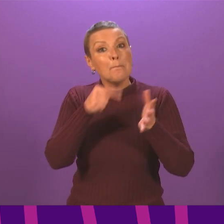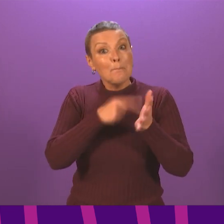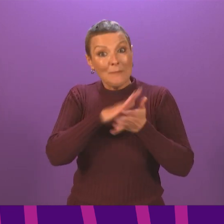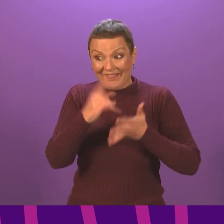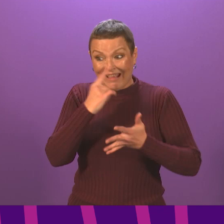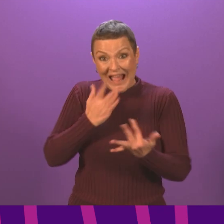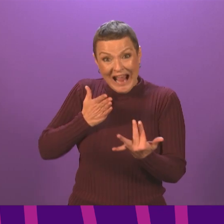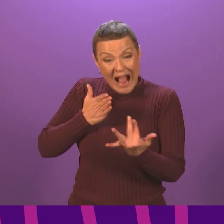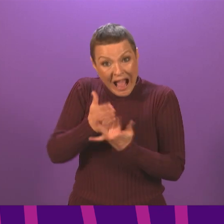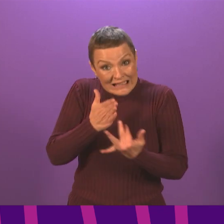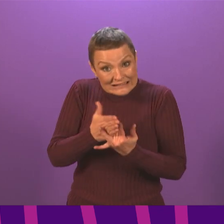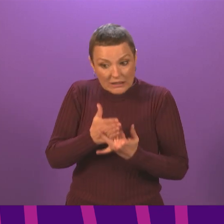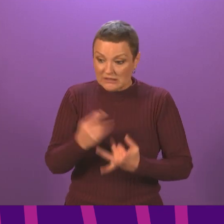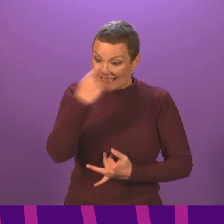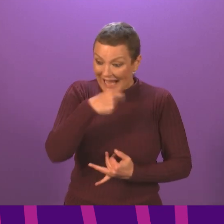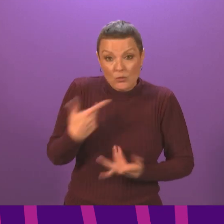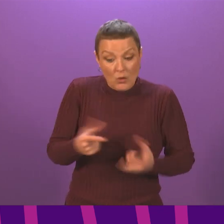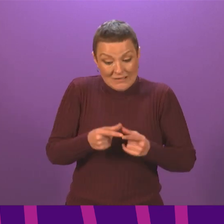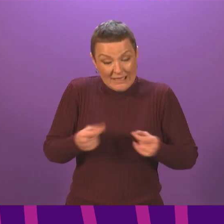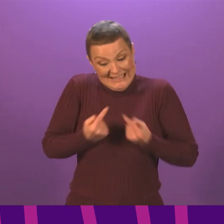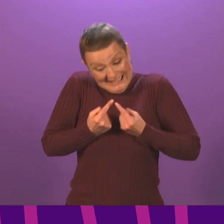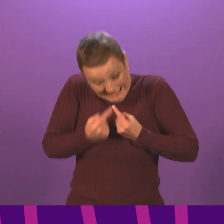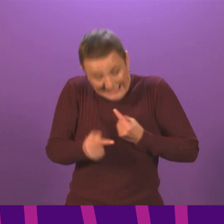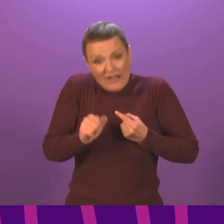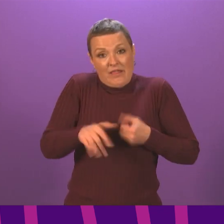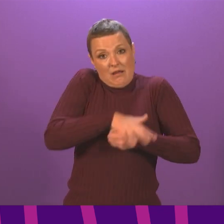can access testing close to their community?